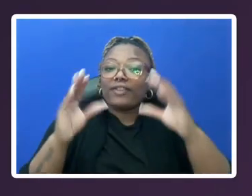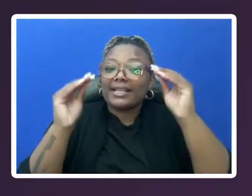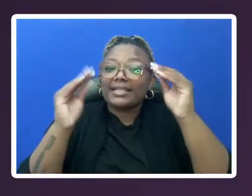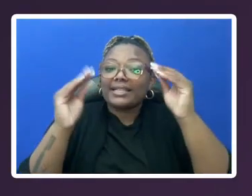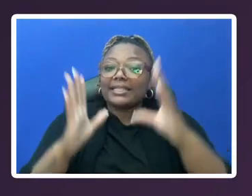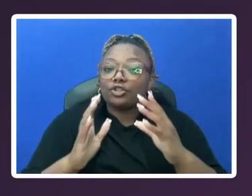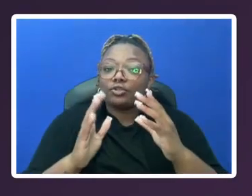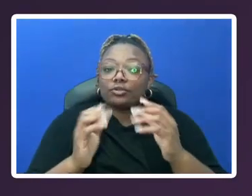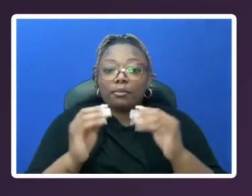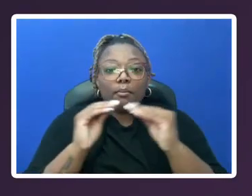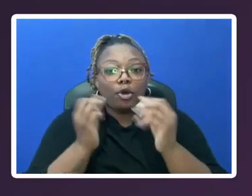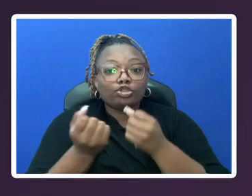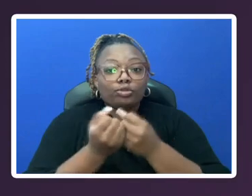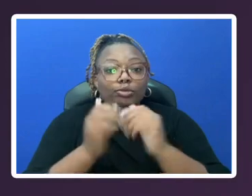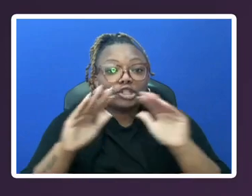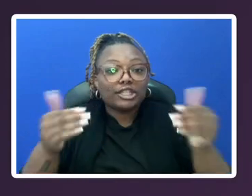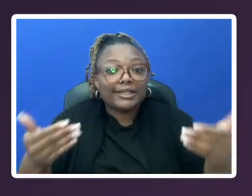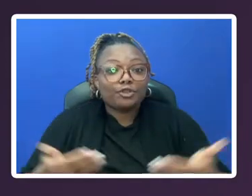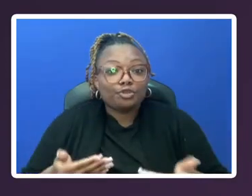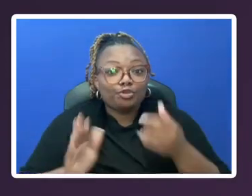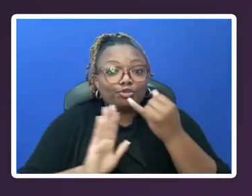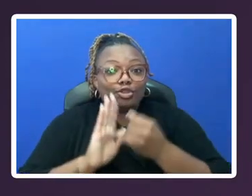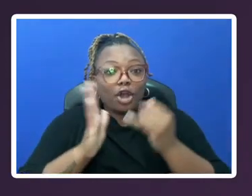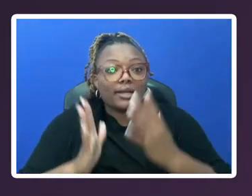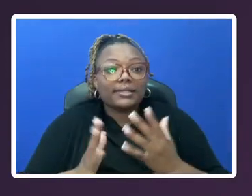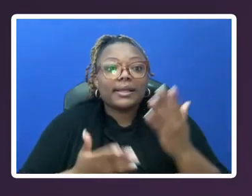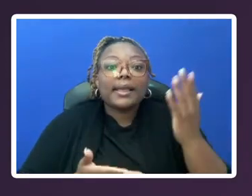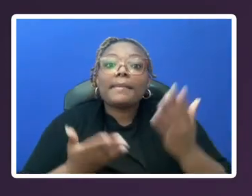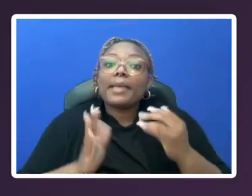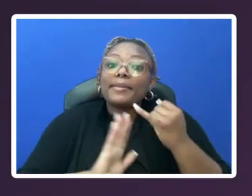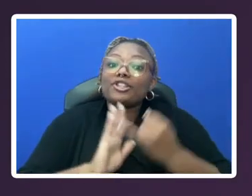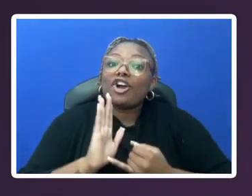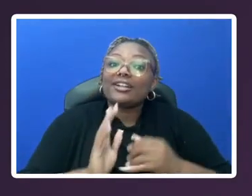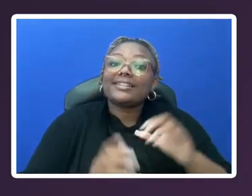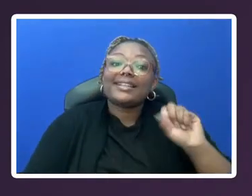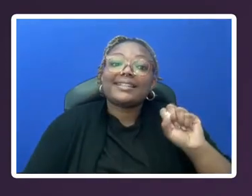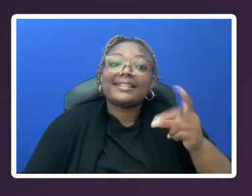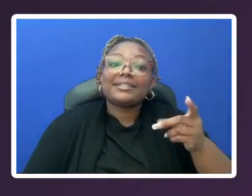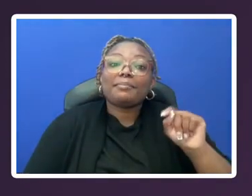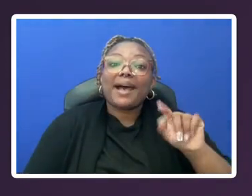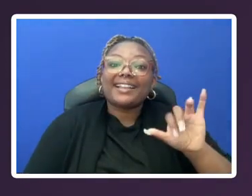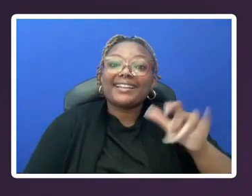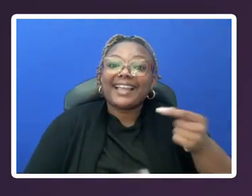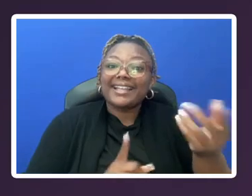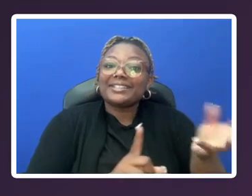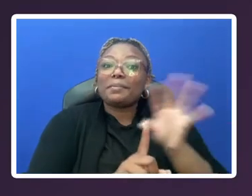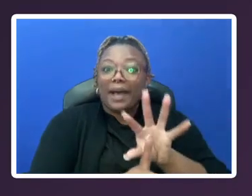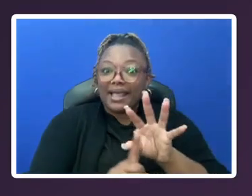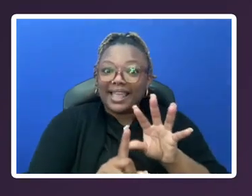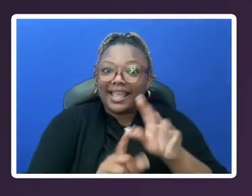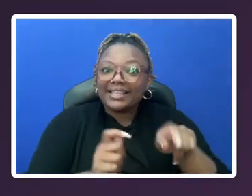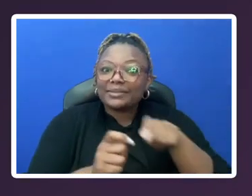you to artists. Maybe it's an artist in the spotlight, and you learn about their tradition